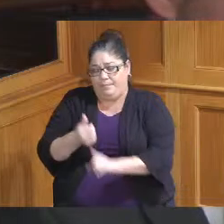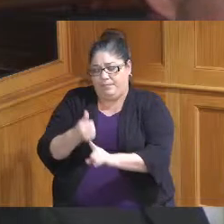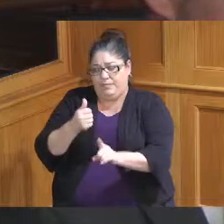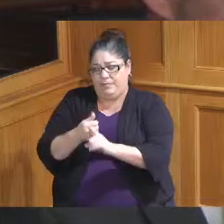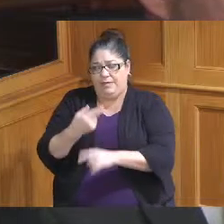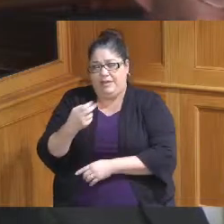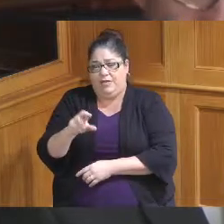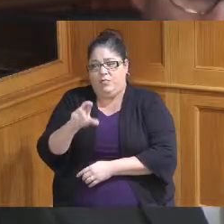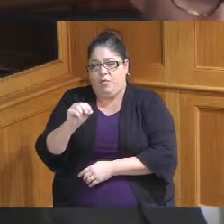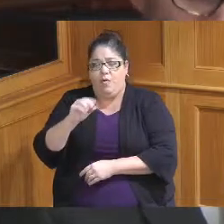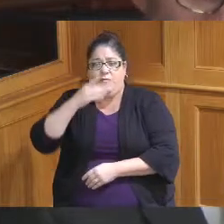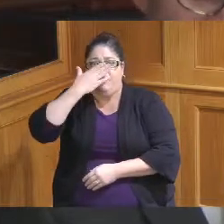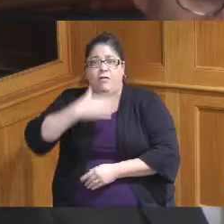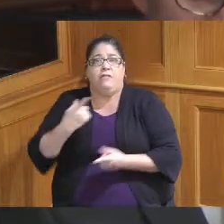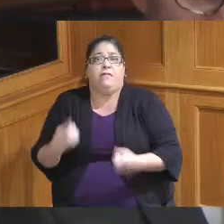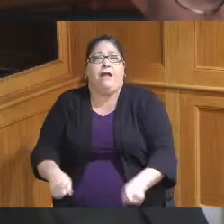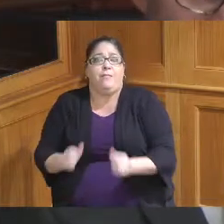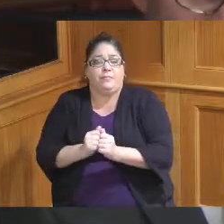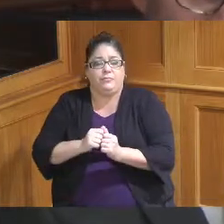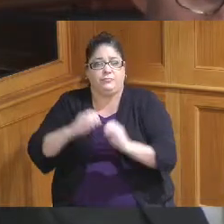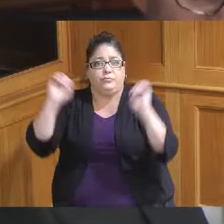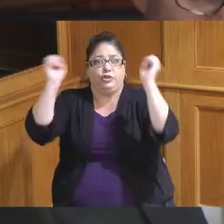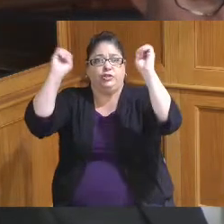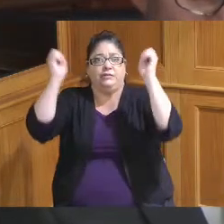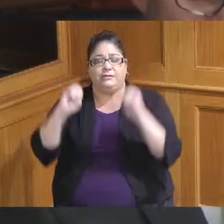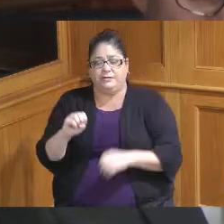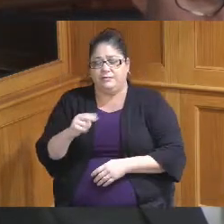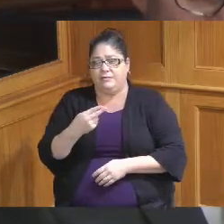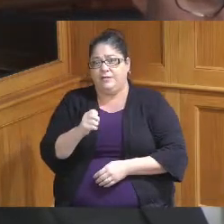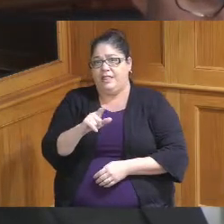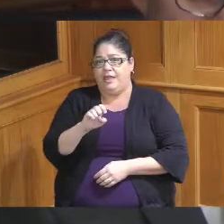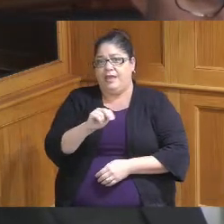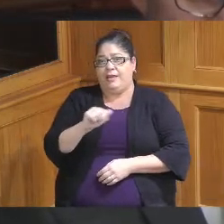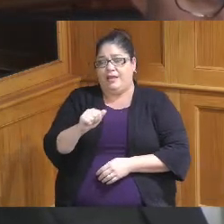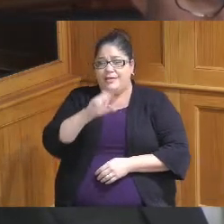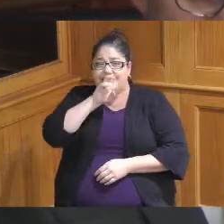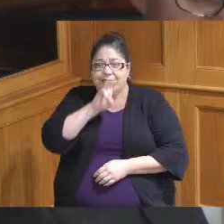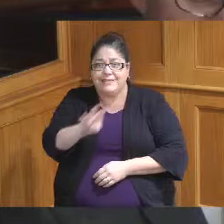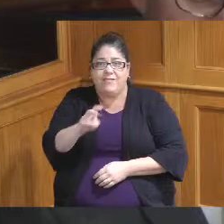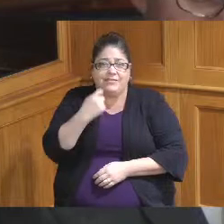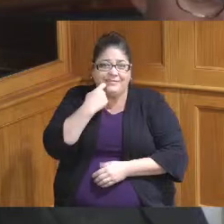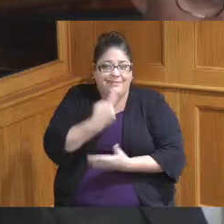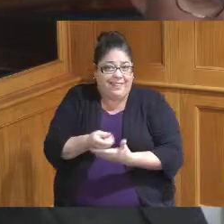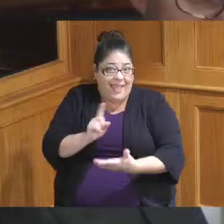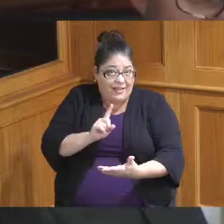face of an emergency and whereas Helena who turned seven years old last week exhibited